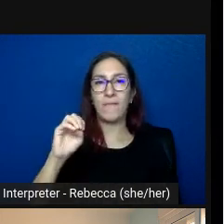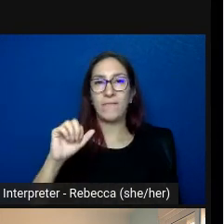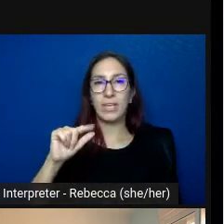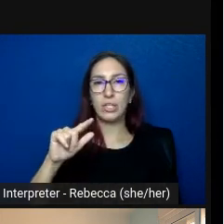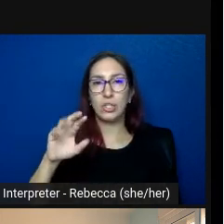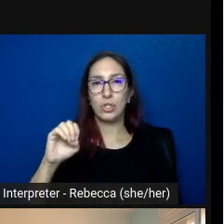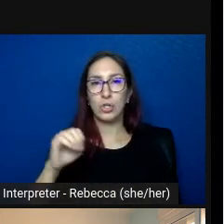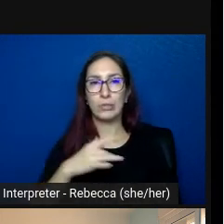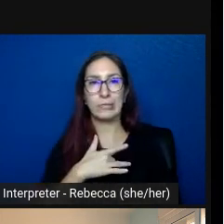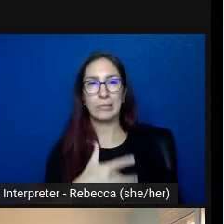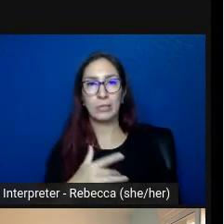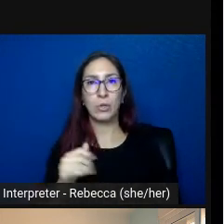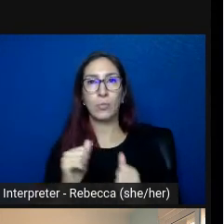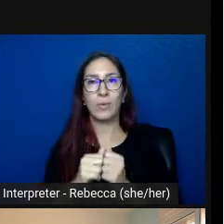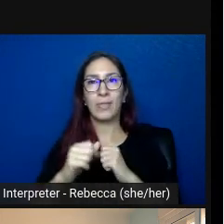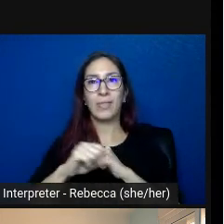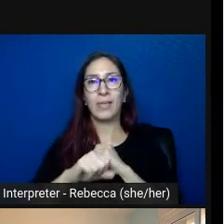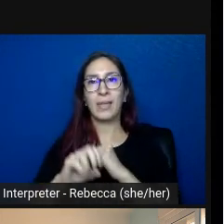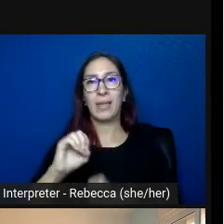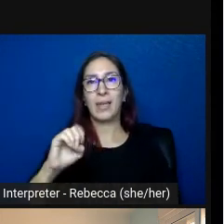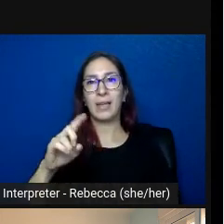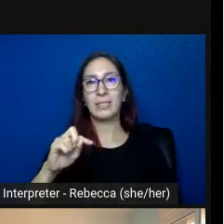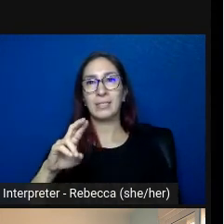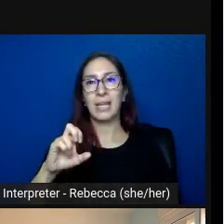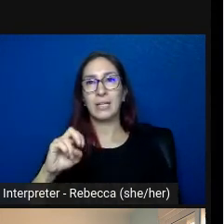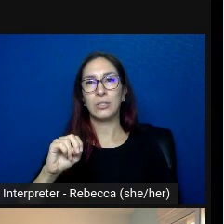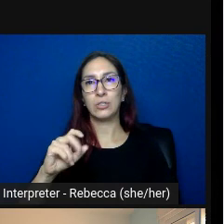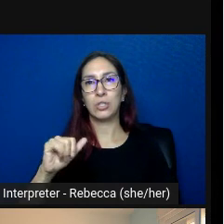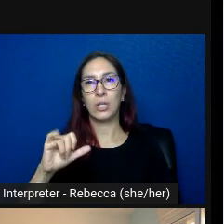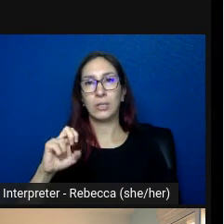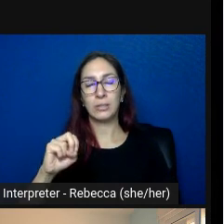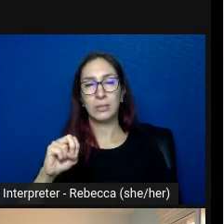The Joomla code has probably everything you need